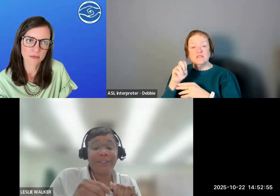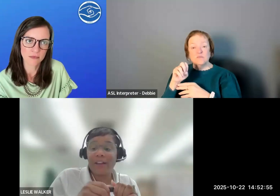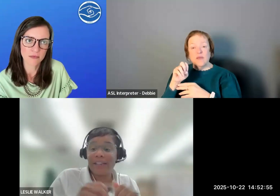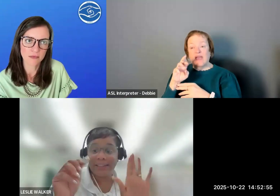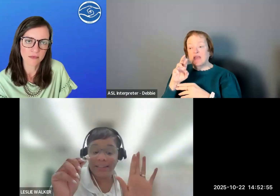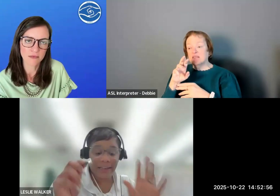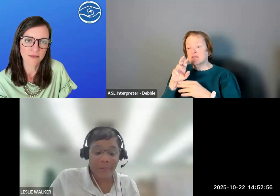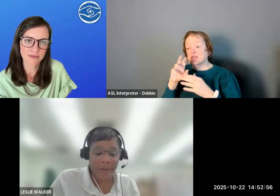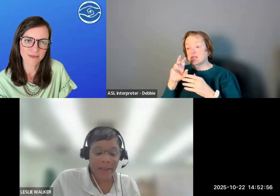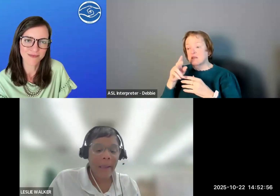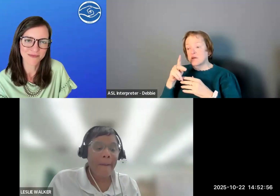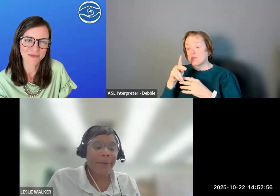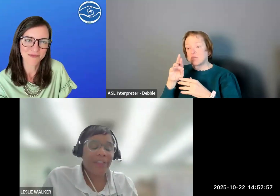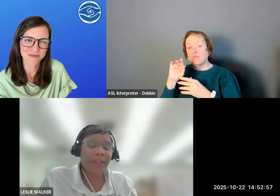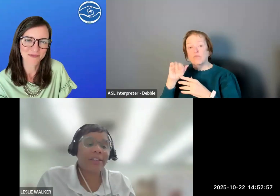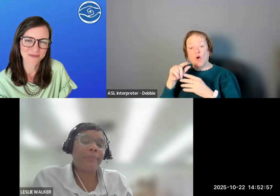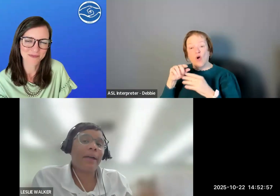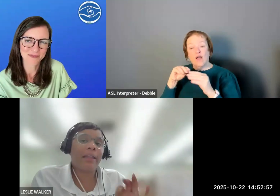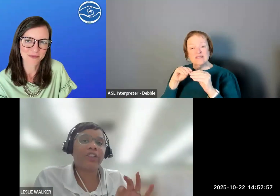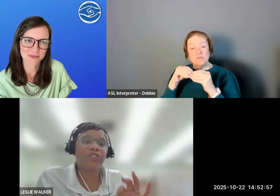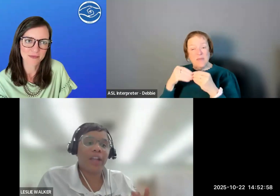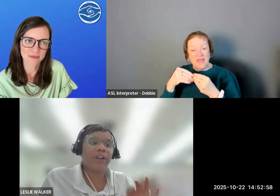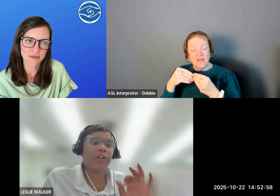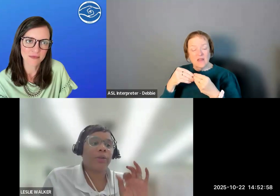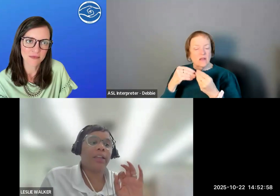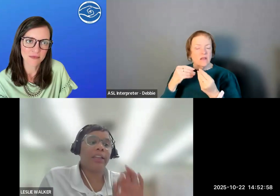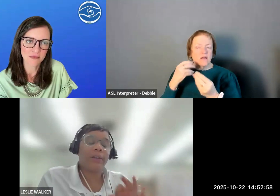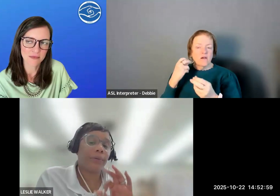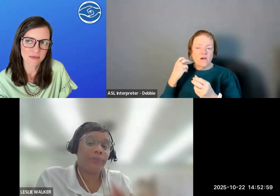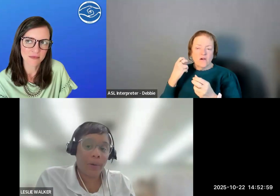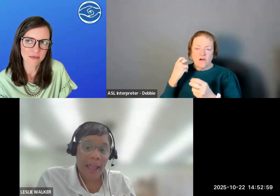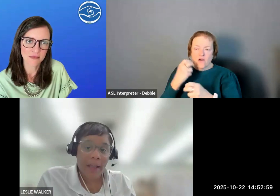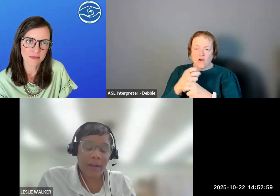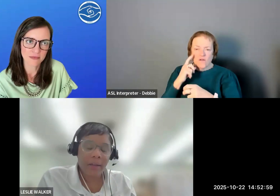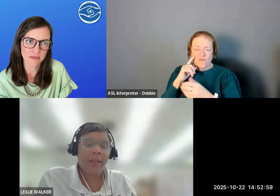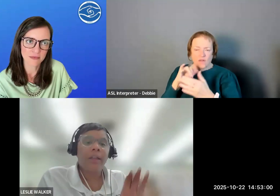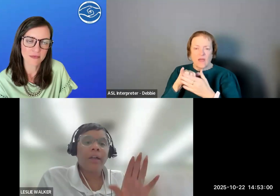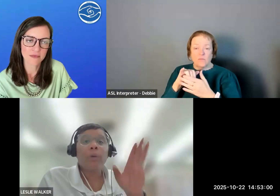It's very easy to get bent. But this MLx checker you can get from Phonak.